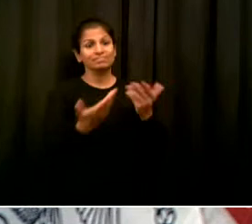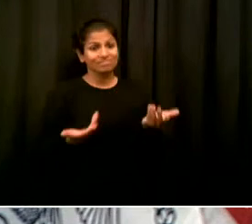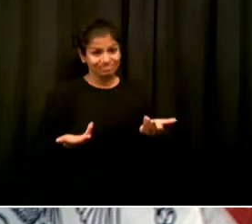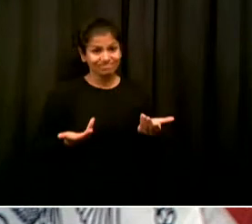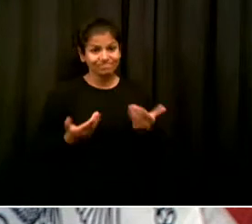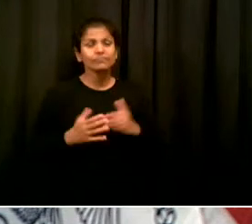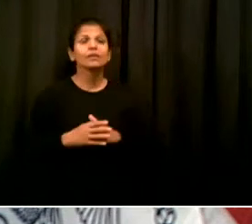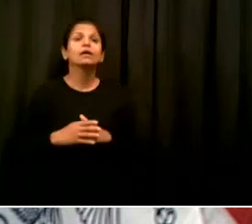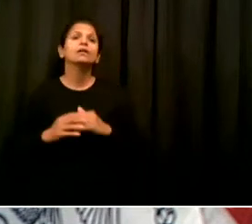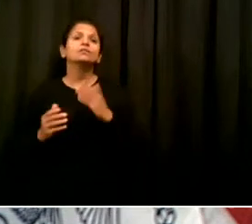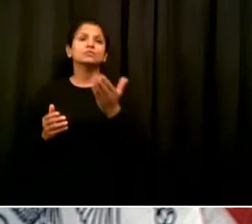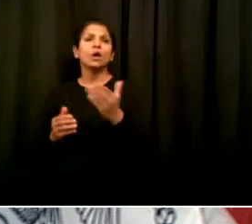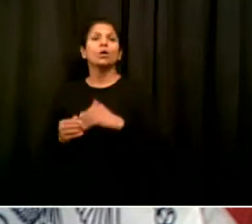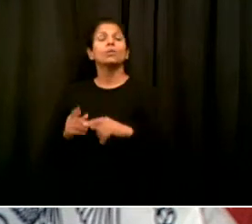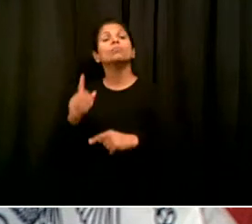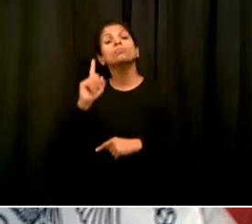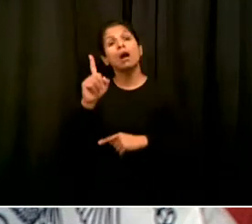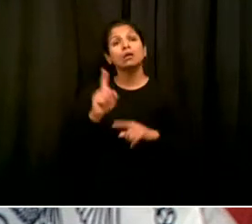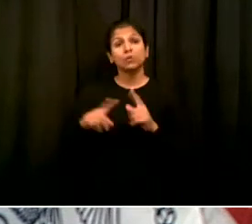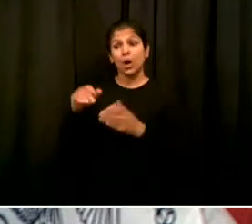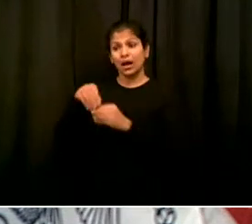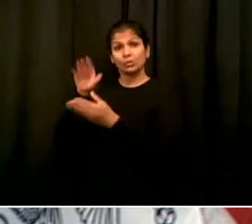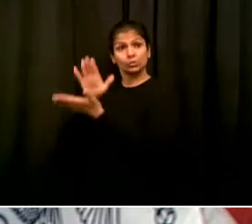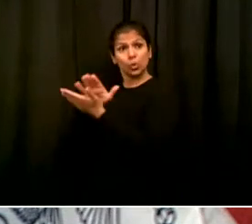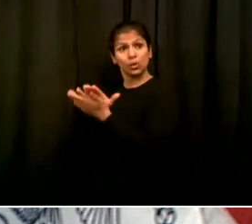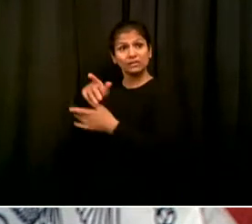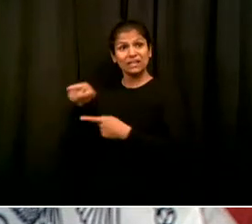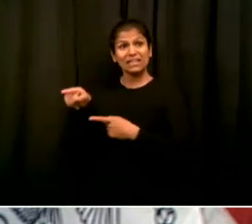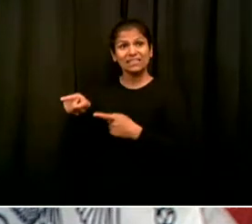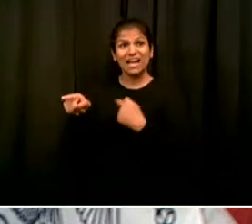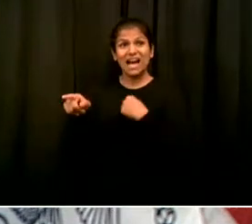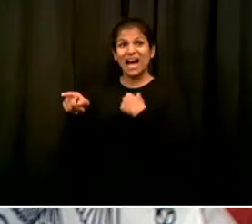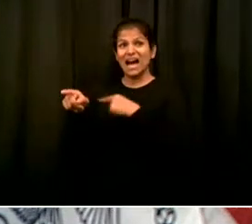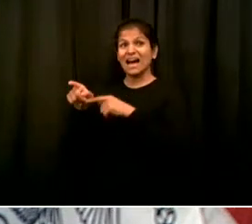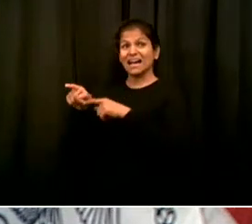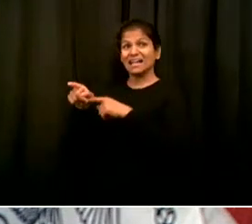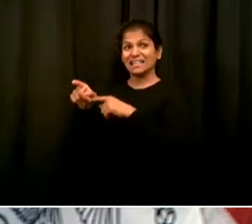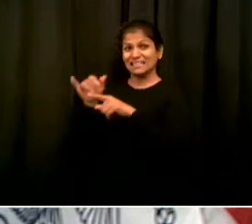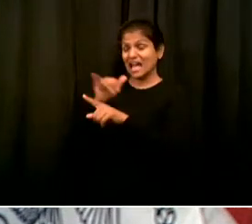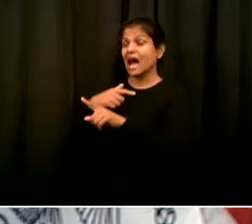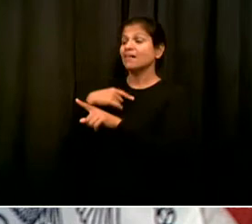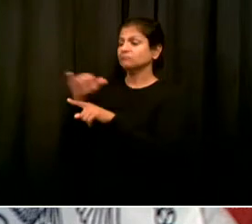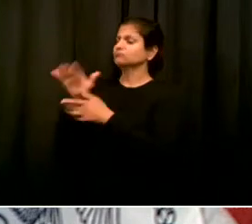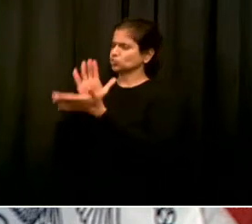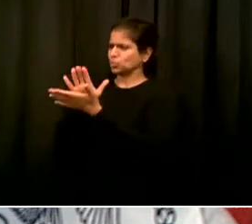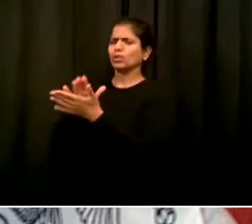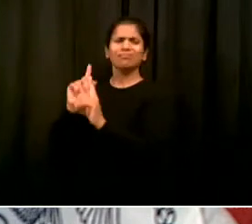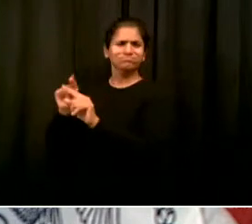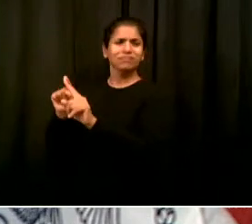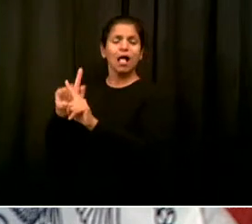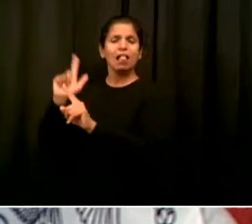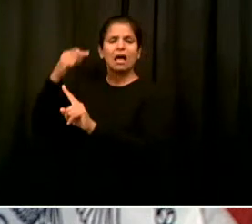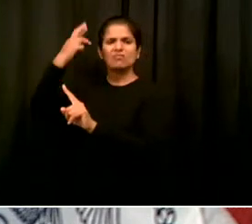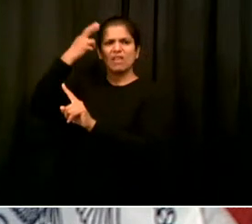CITY? I'LL START AND SEE IF DR. LONG OR DR. VAUM WANT TO ADD. WE FEEL GOOD RIGHT NOW. THE LEVEL OF HOSPITALIZATIONS